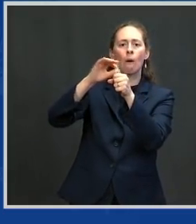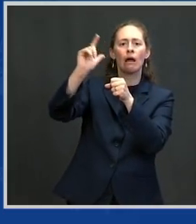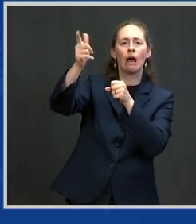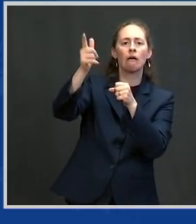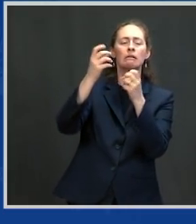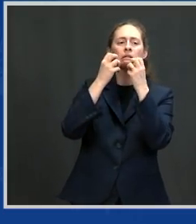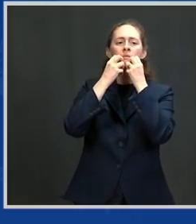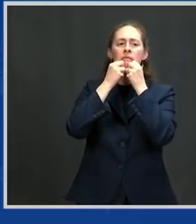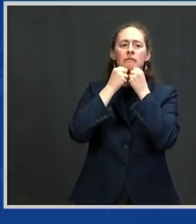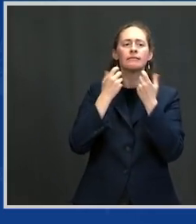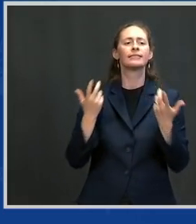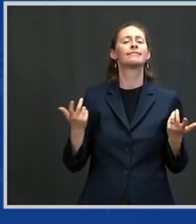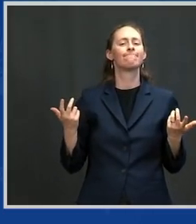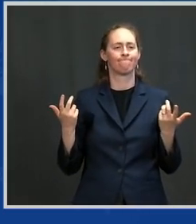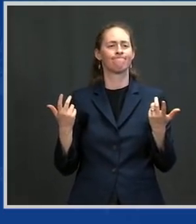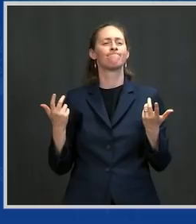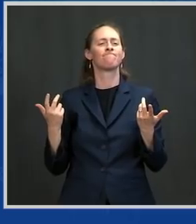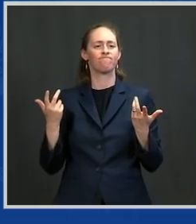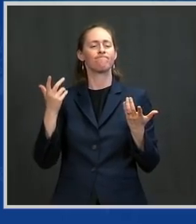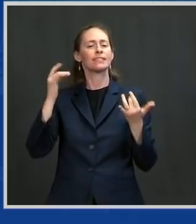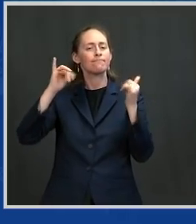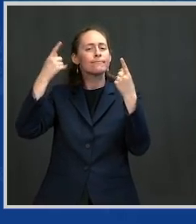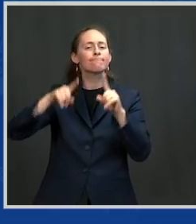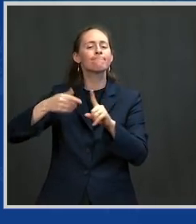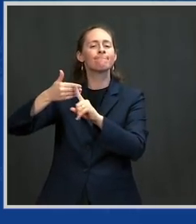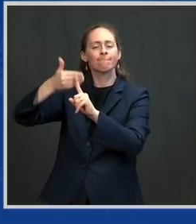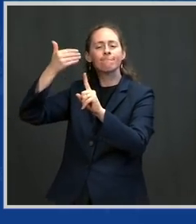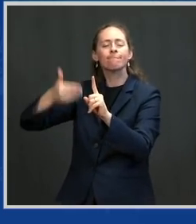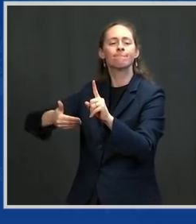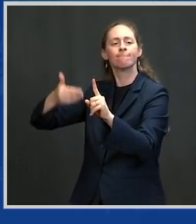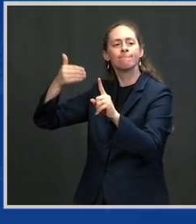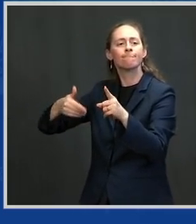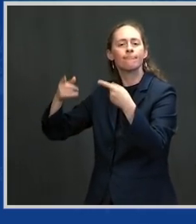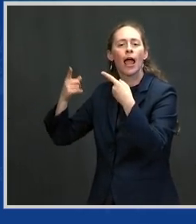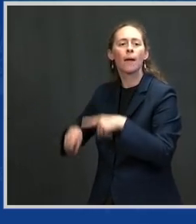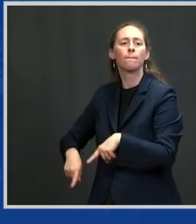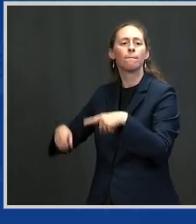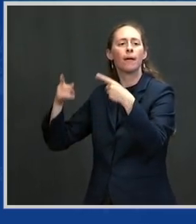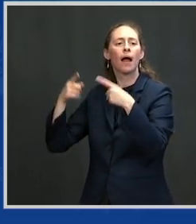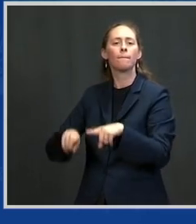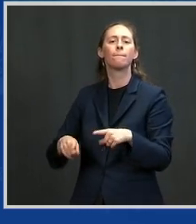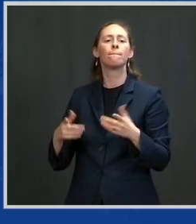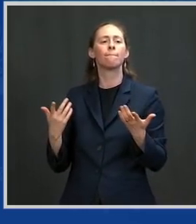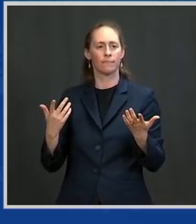before where there has been this reluctance to take a chance on your reelection